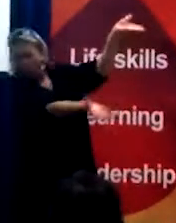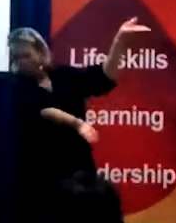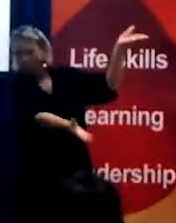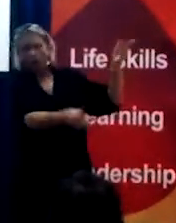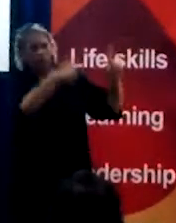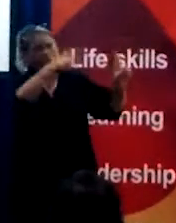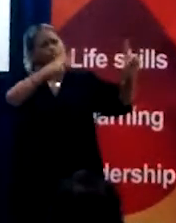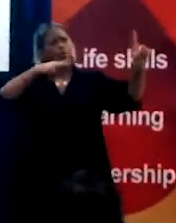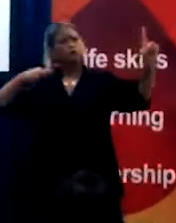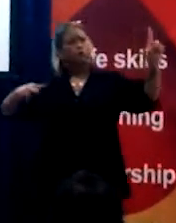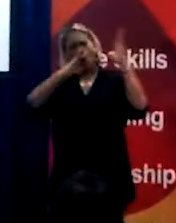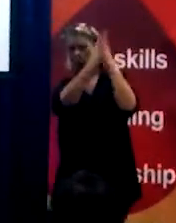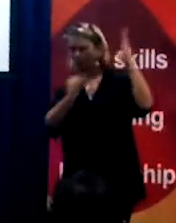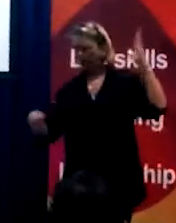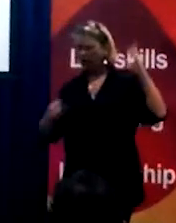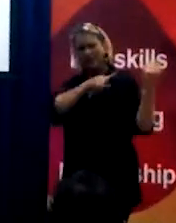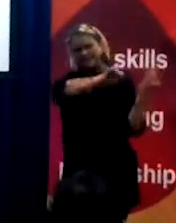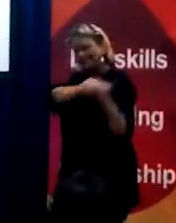They can teach our kids Deaf culture.